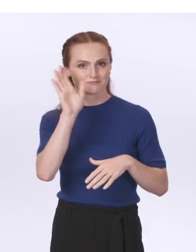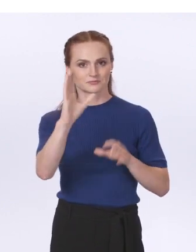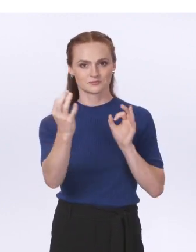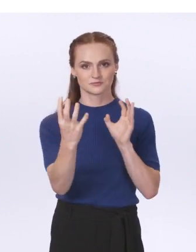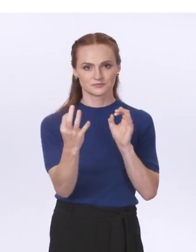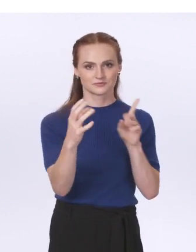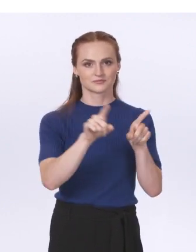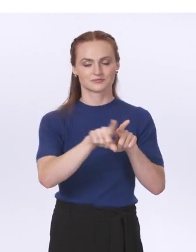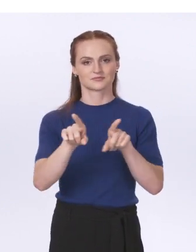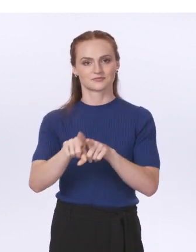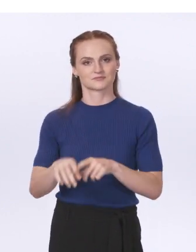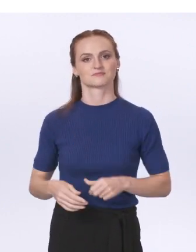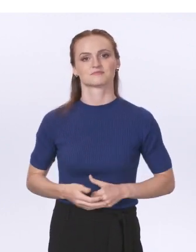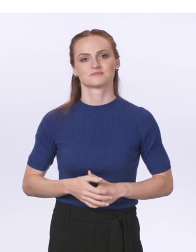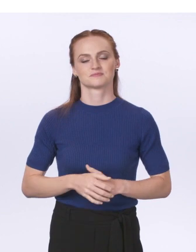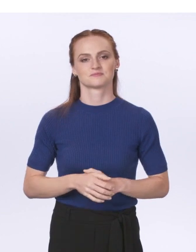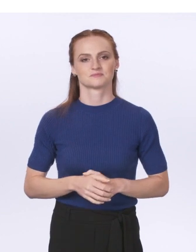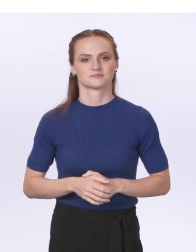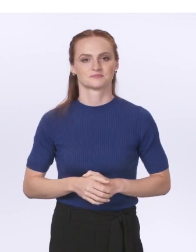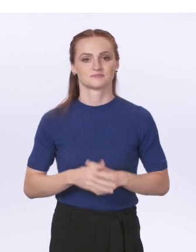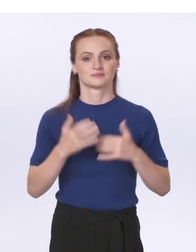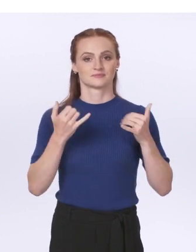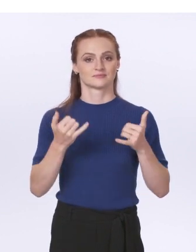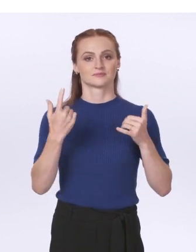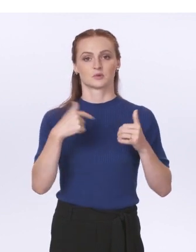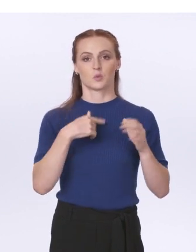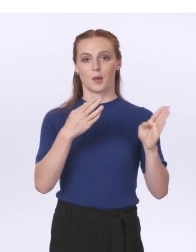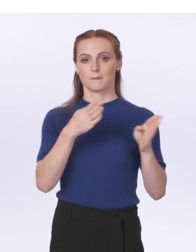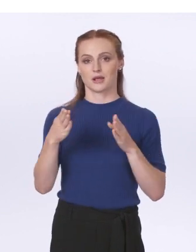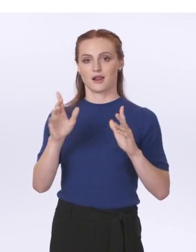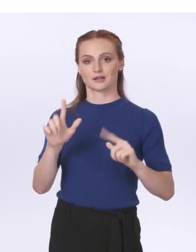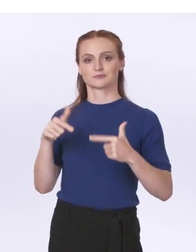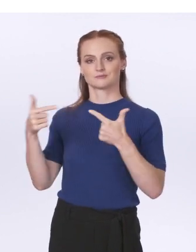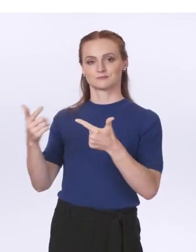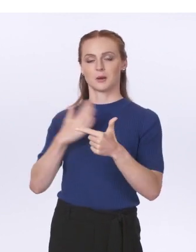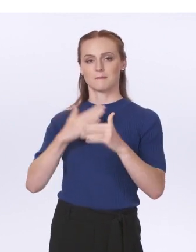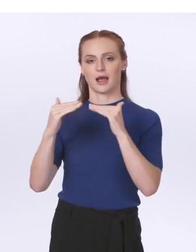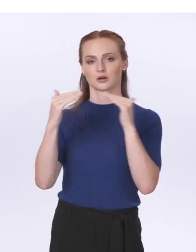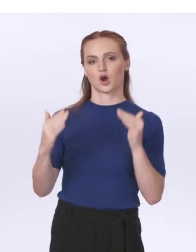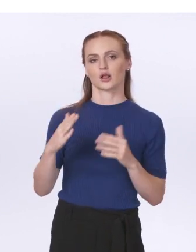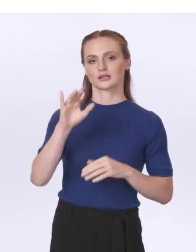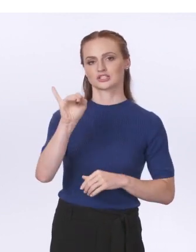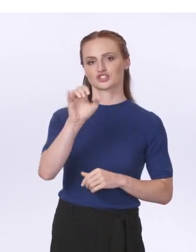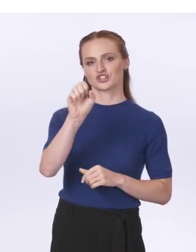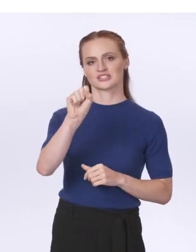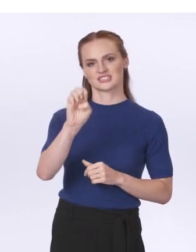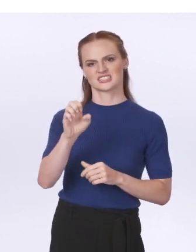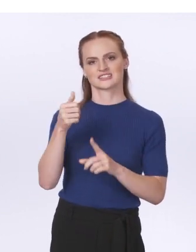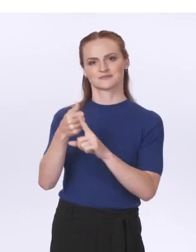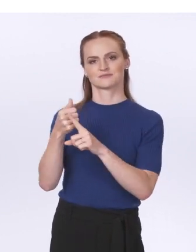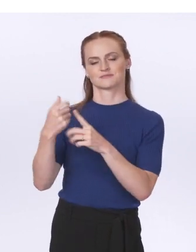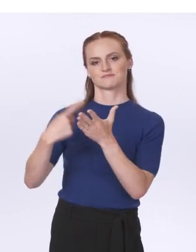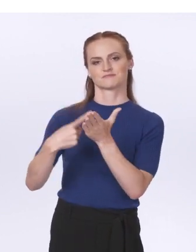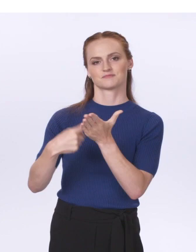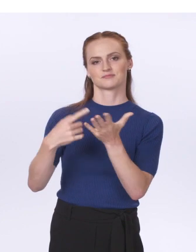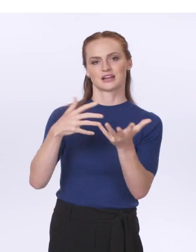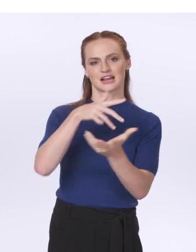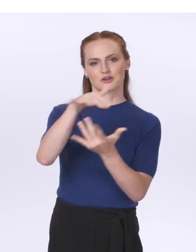At this point, we’ll pivot a bit and I’ll hand off to my colleague Jesse to tell us about Interaction SDK. Thank you.